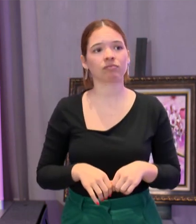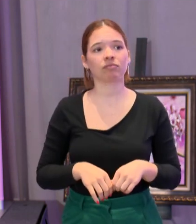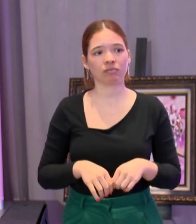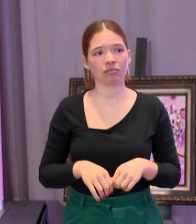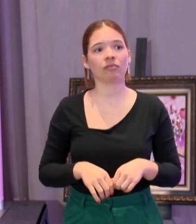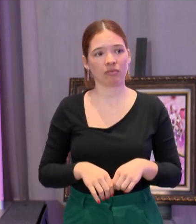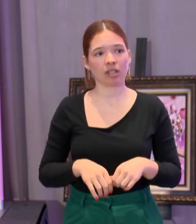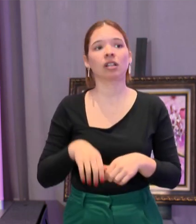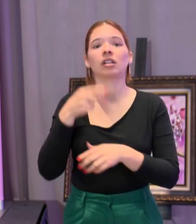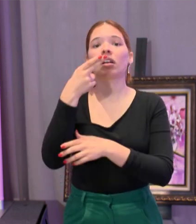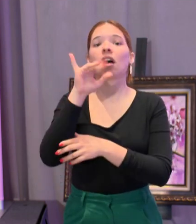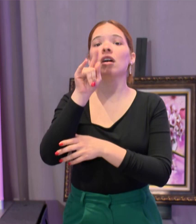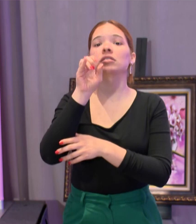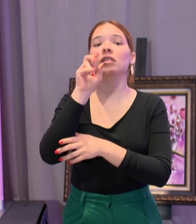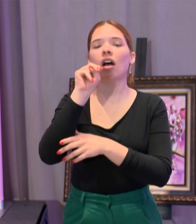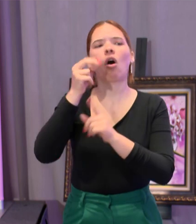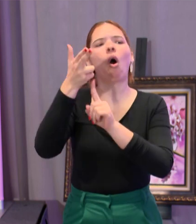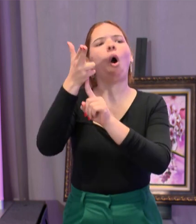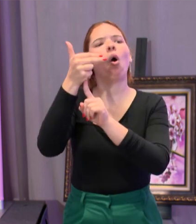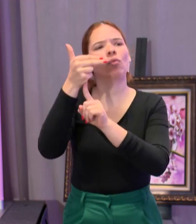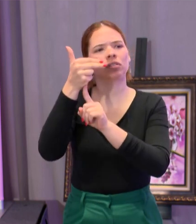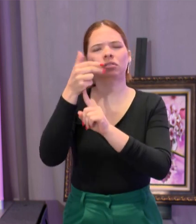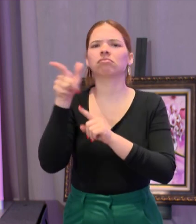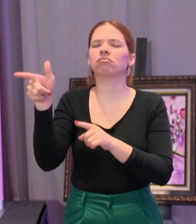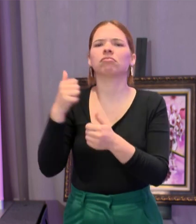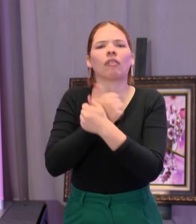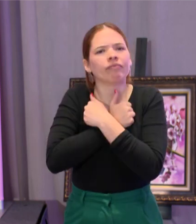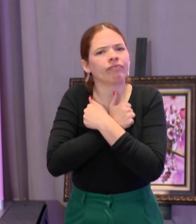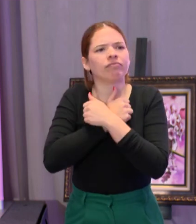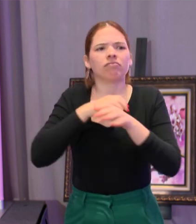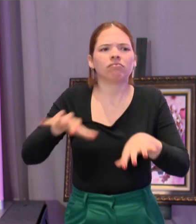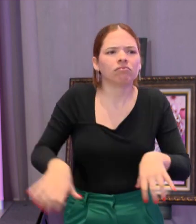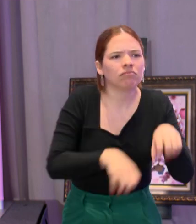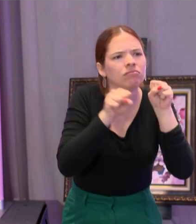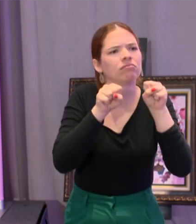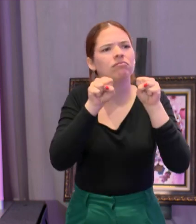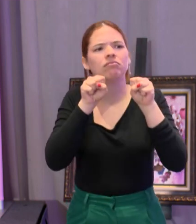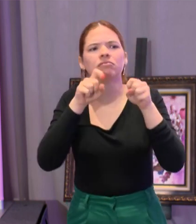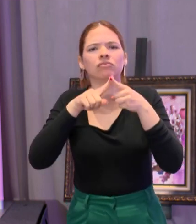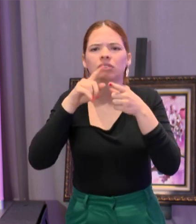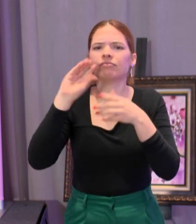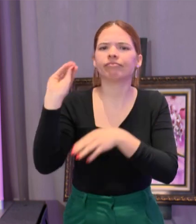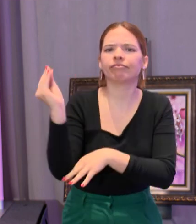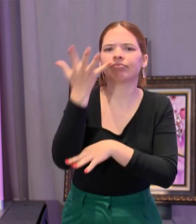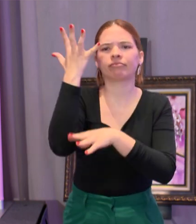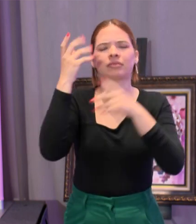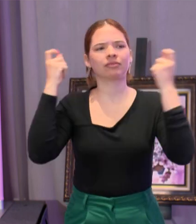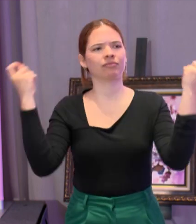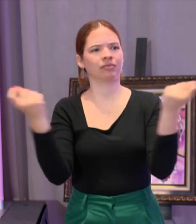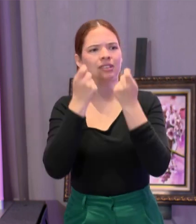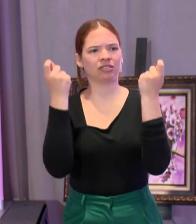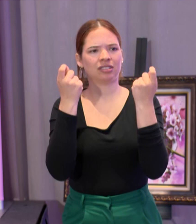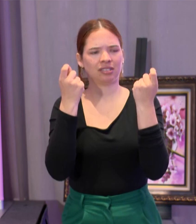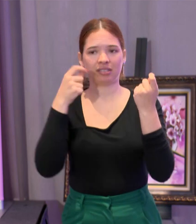FOR THIS YEAR'S CHERRY BLOSSOM FEST FESTIVAL. FROM THE DOWNTOWN ELEGANCE OF